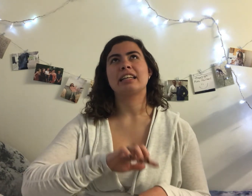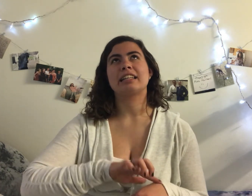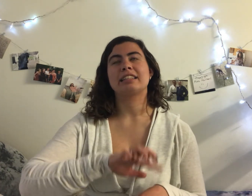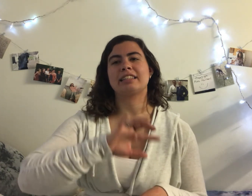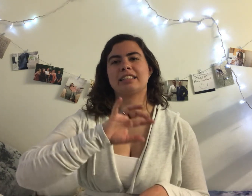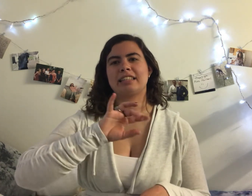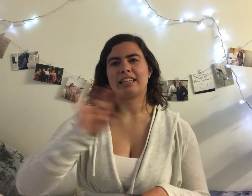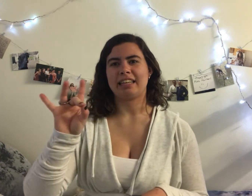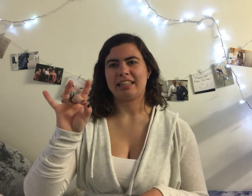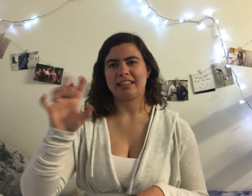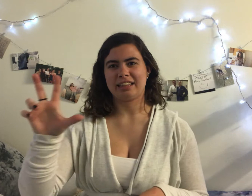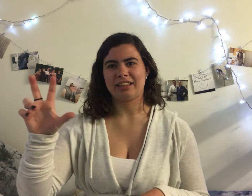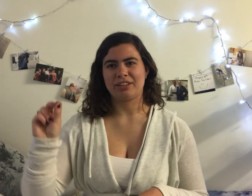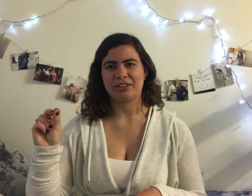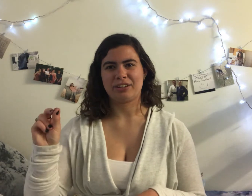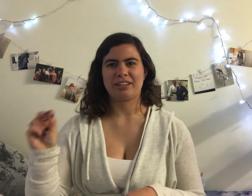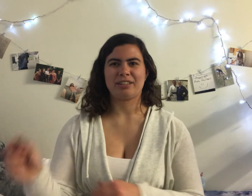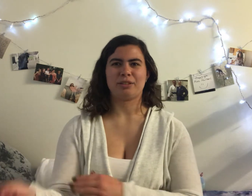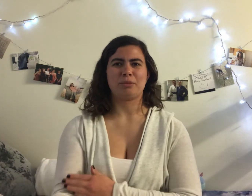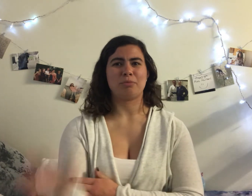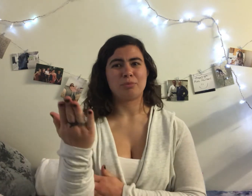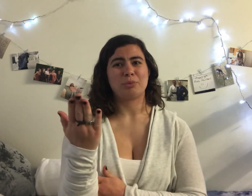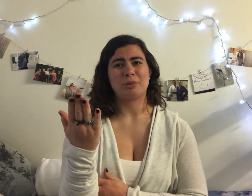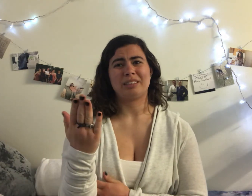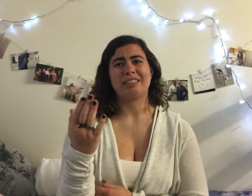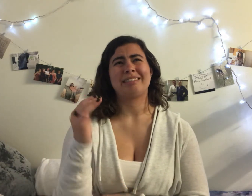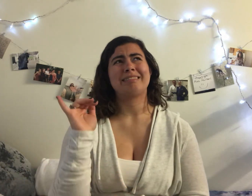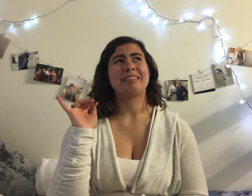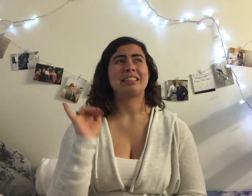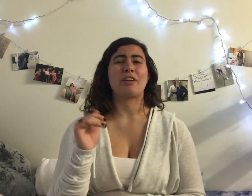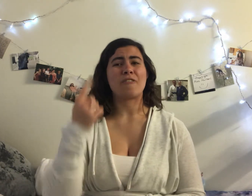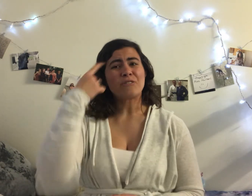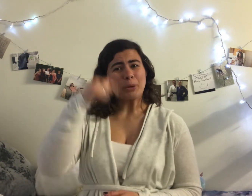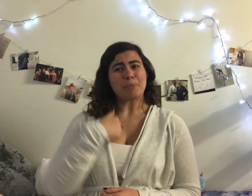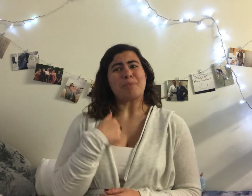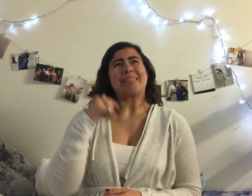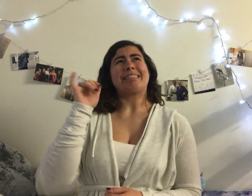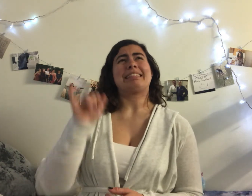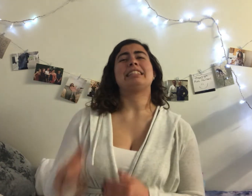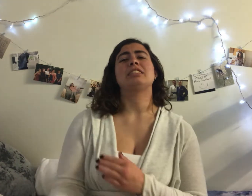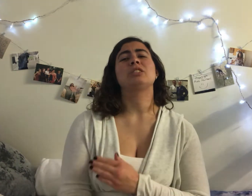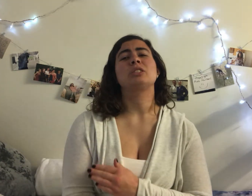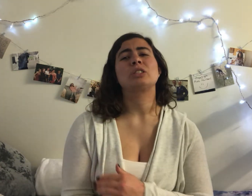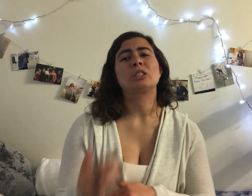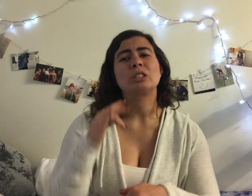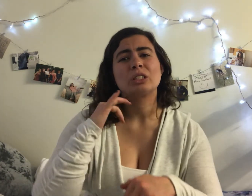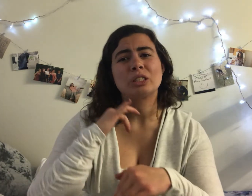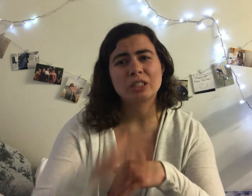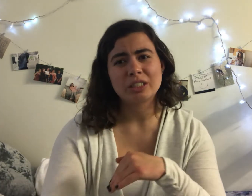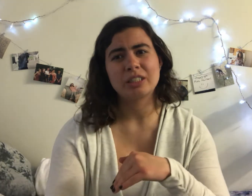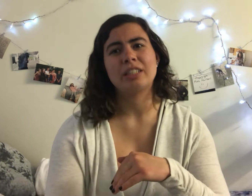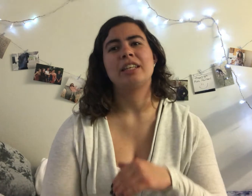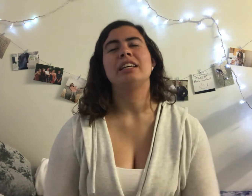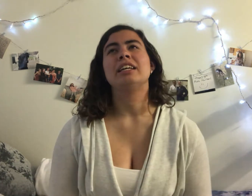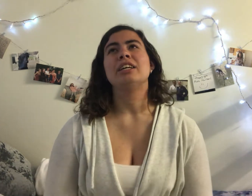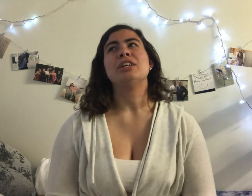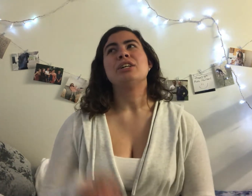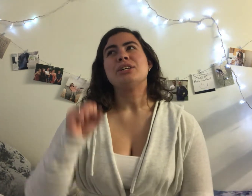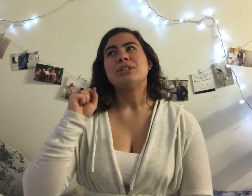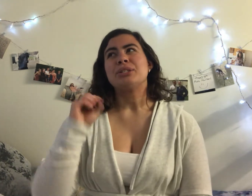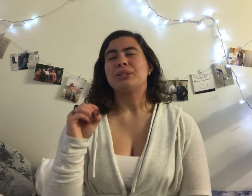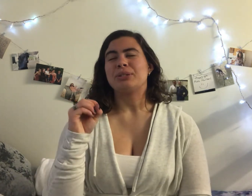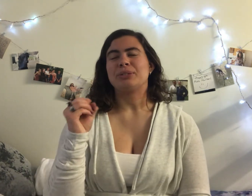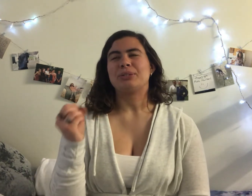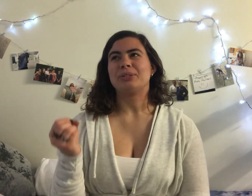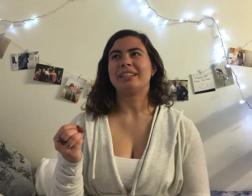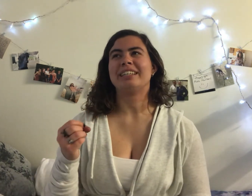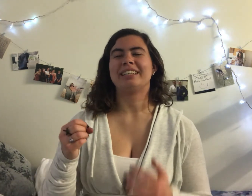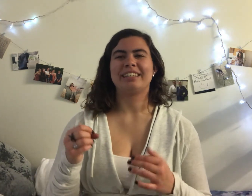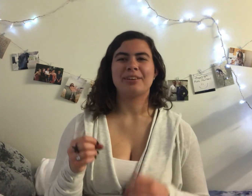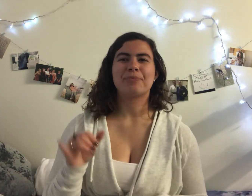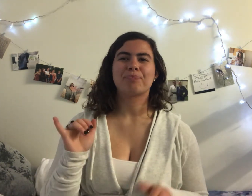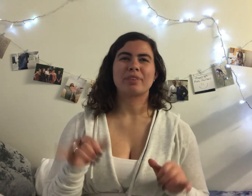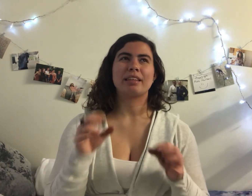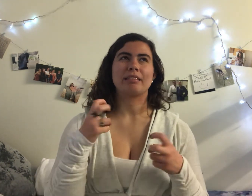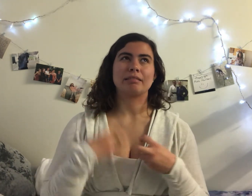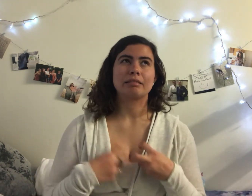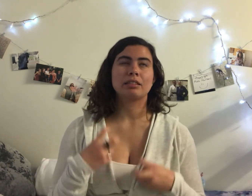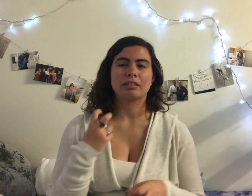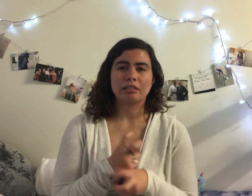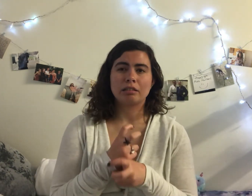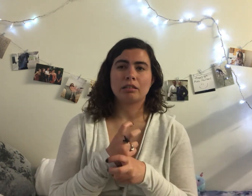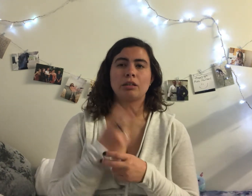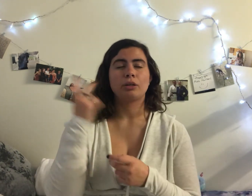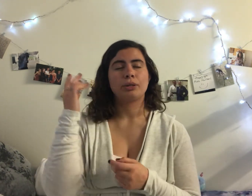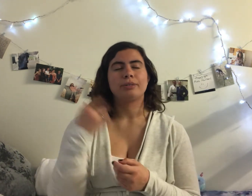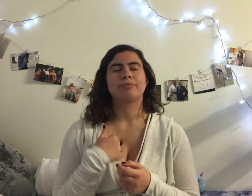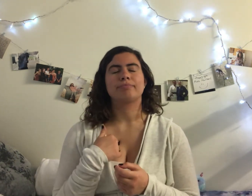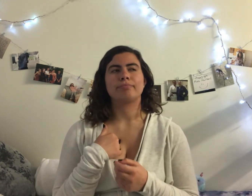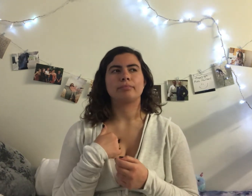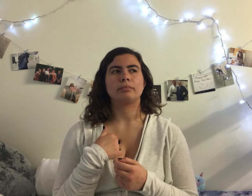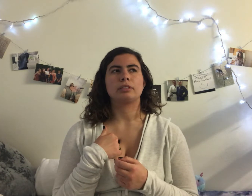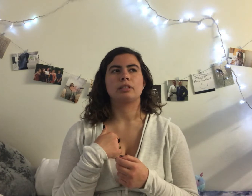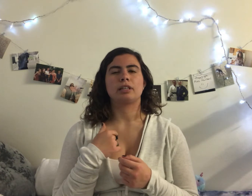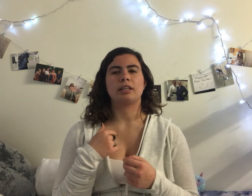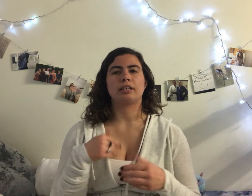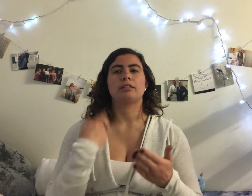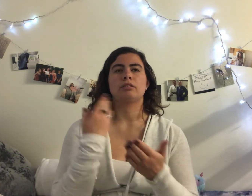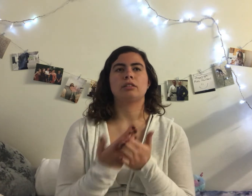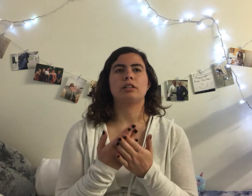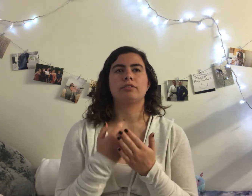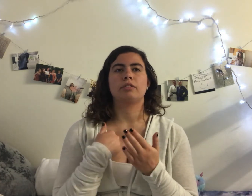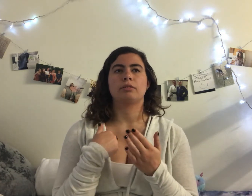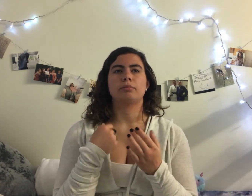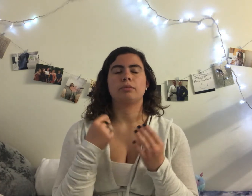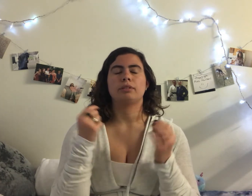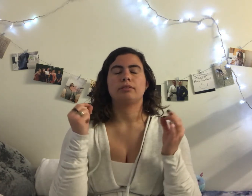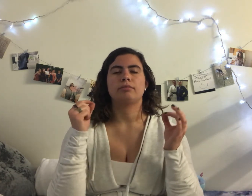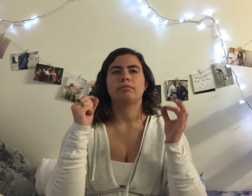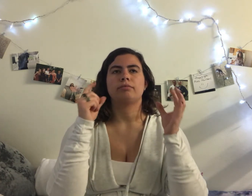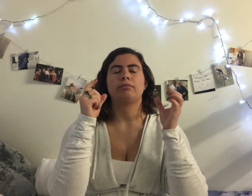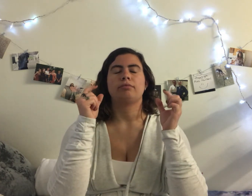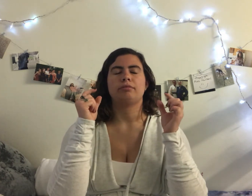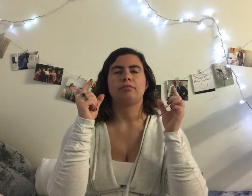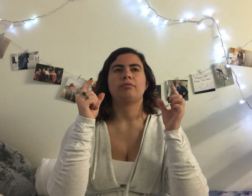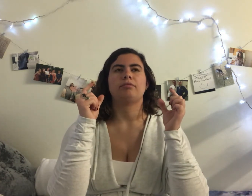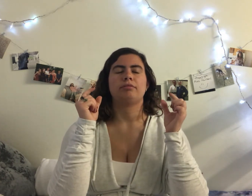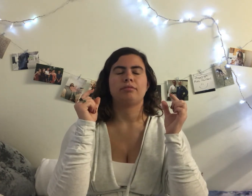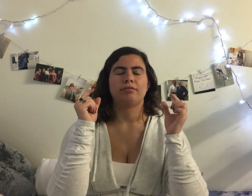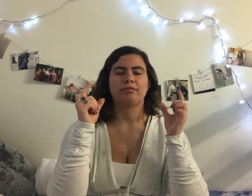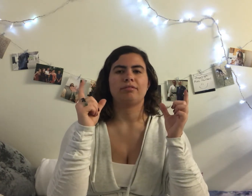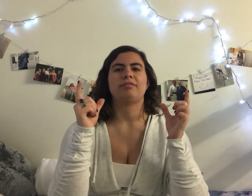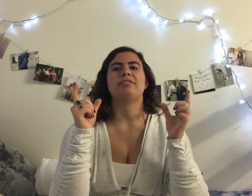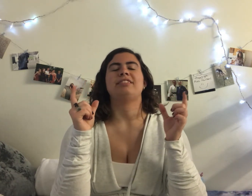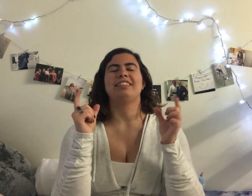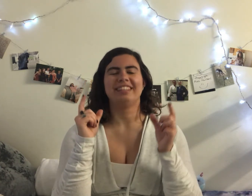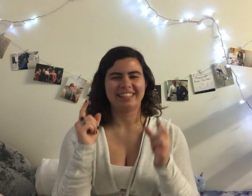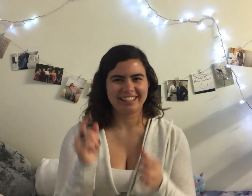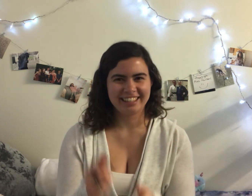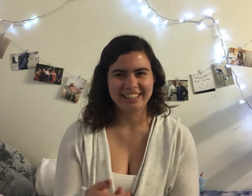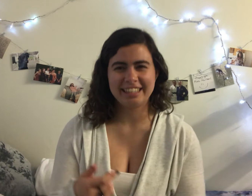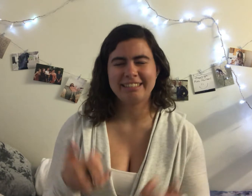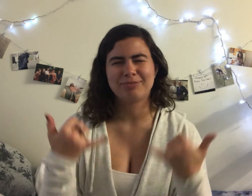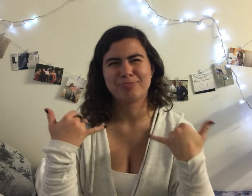It's at 8:30 in the morning which is really early for me. So it's hard for me. When I get there I can barely stay awake